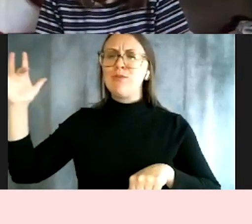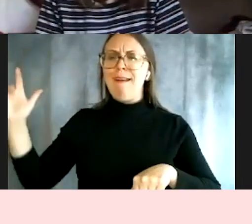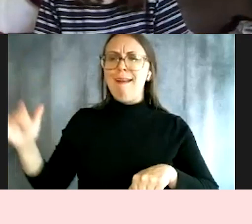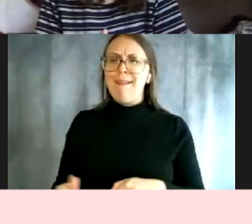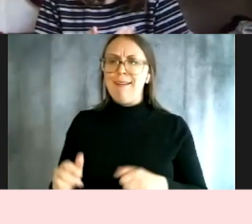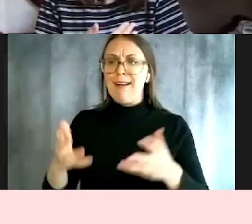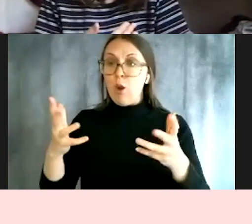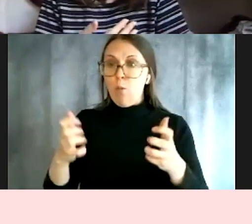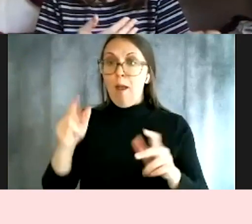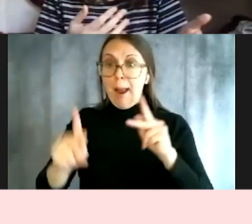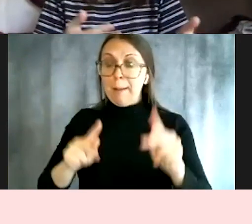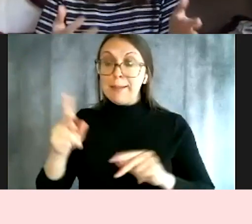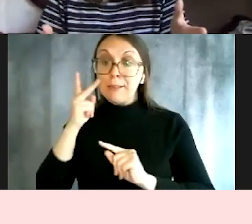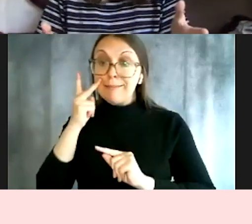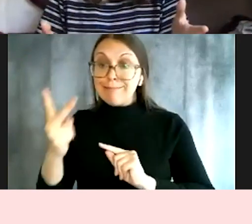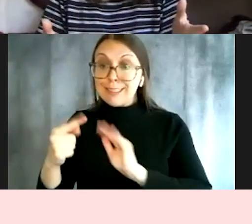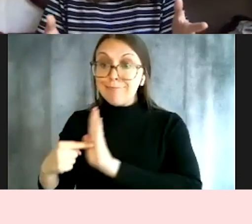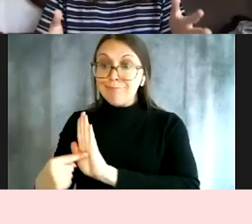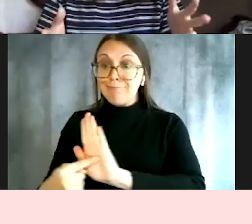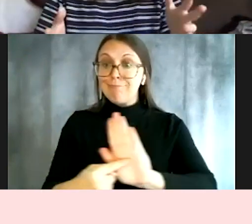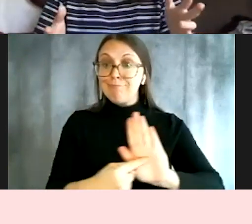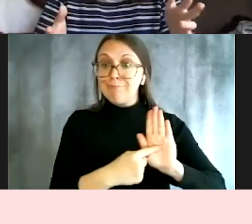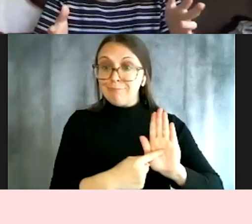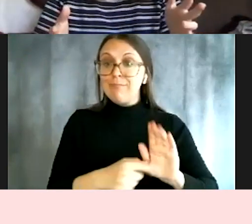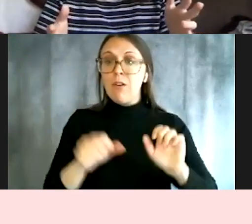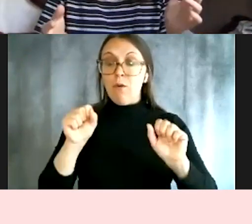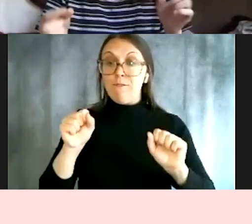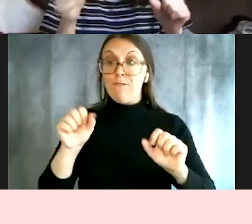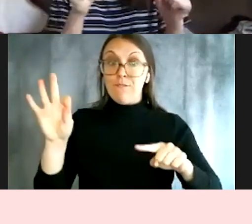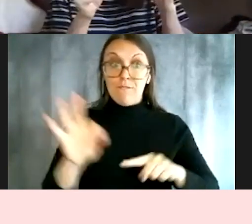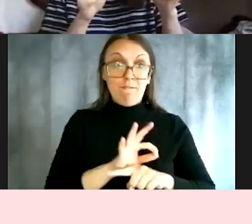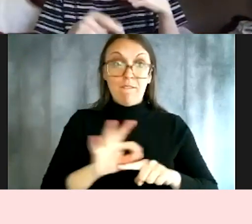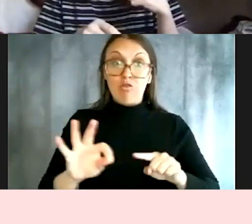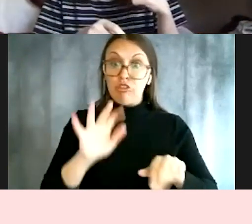as well as clickable full prototypes which are all of your buttons work,